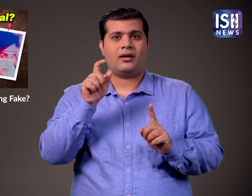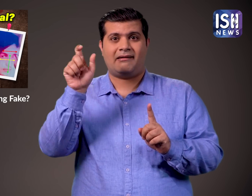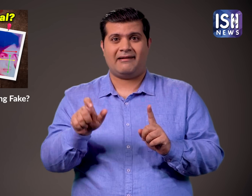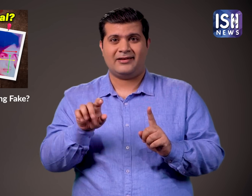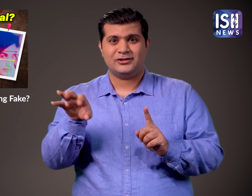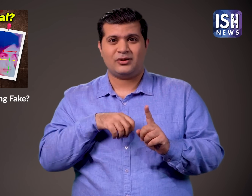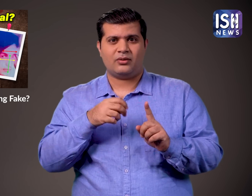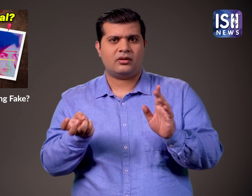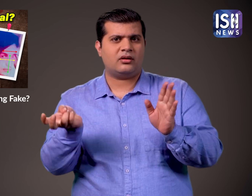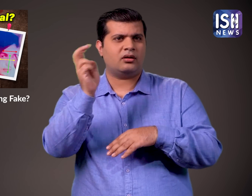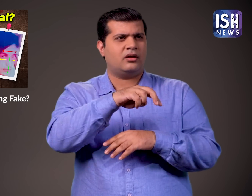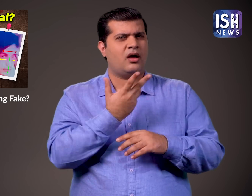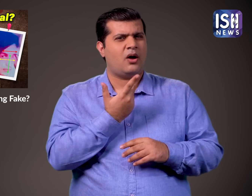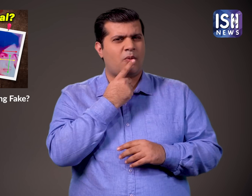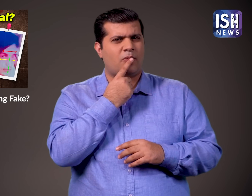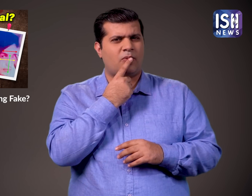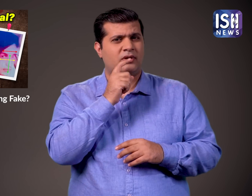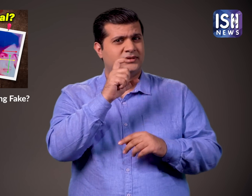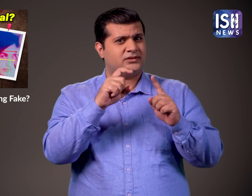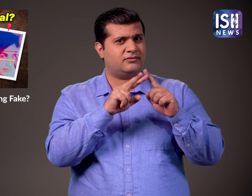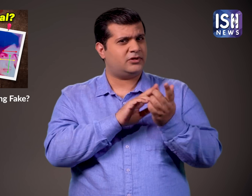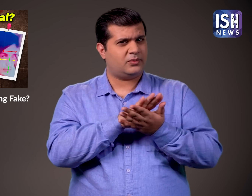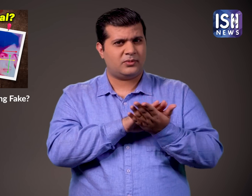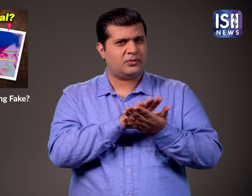How did the thief enter the building? Were there no CCTVs?